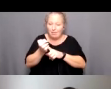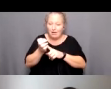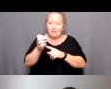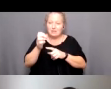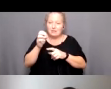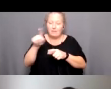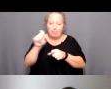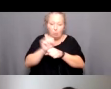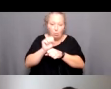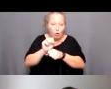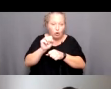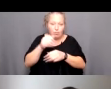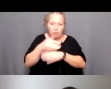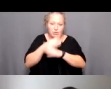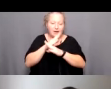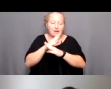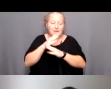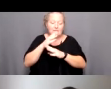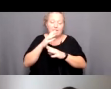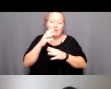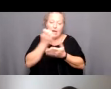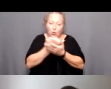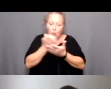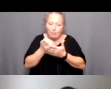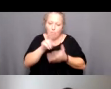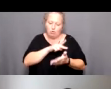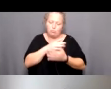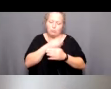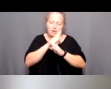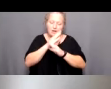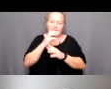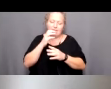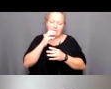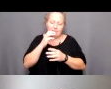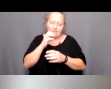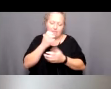perform exertional tasks where personal protective equipment next slide.